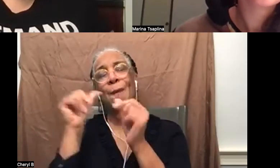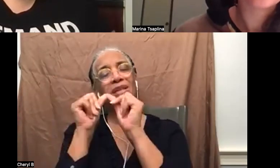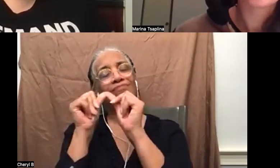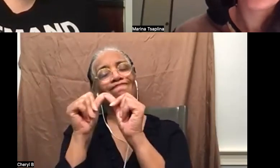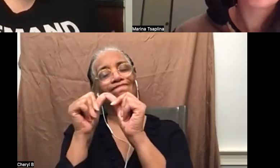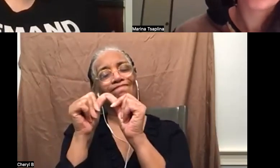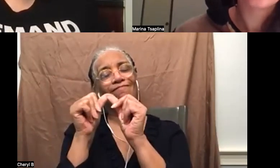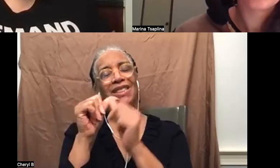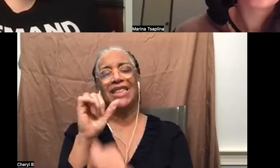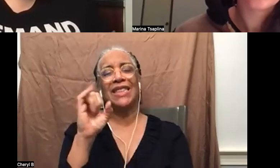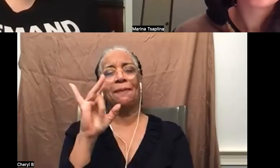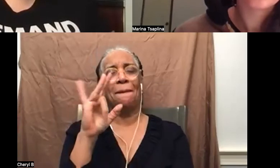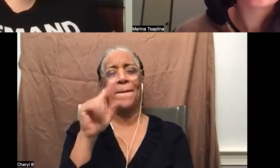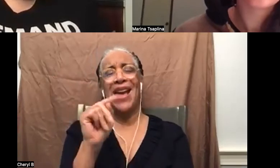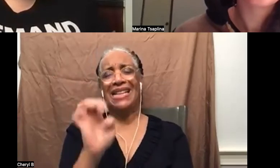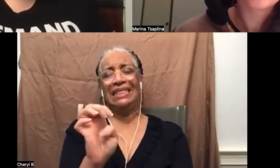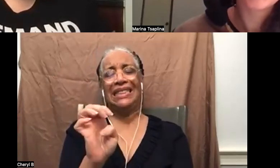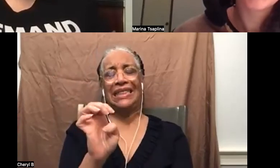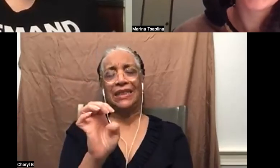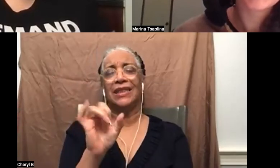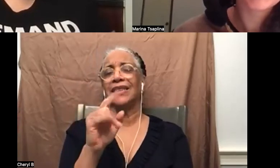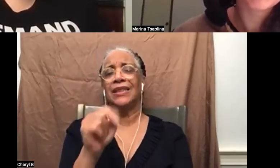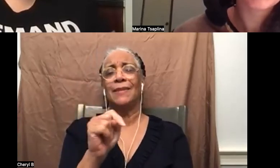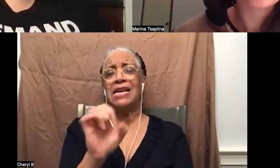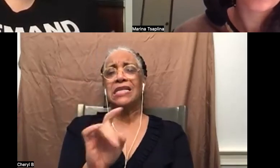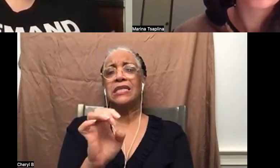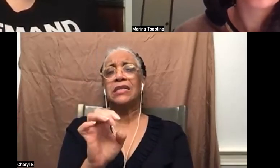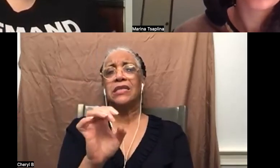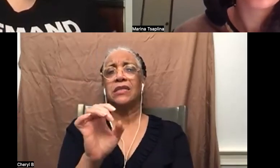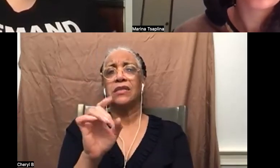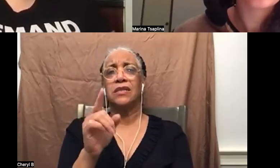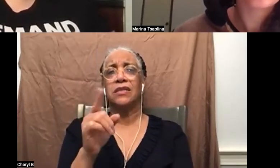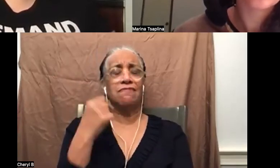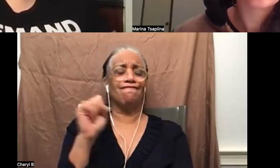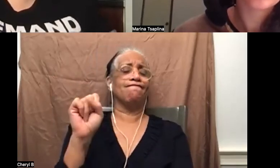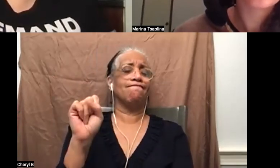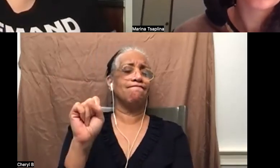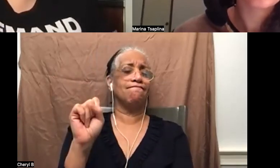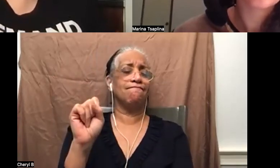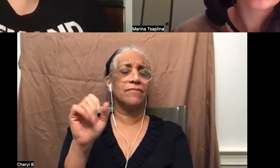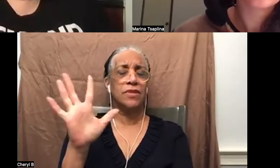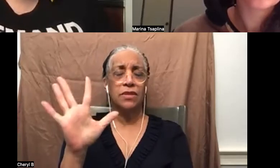Pure spite because -- I told myself